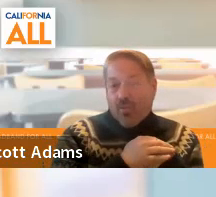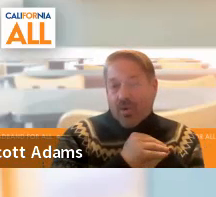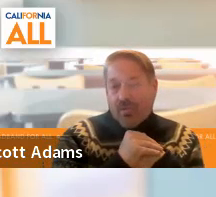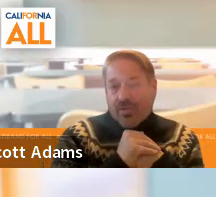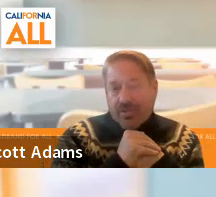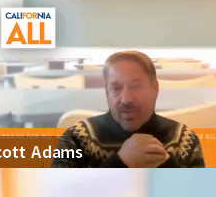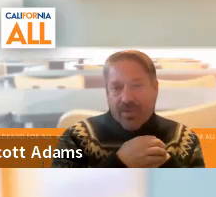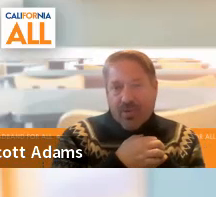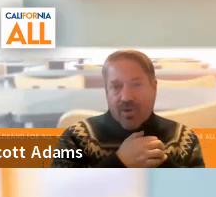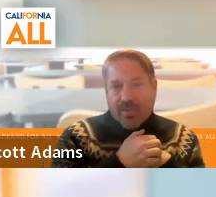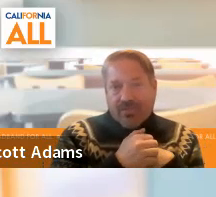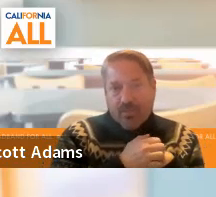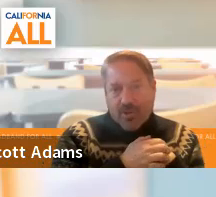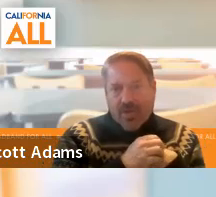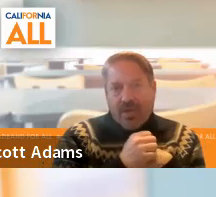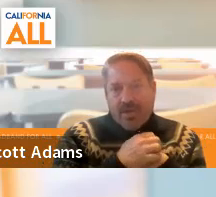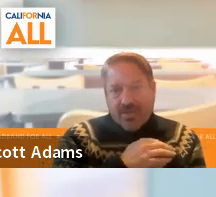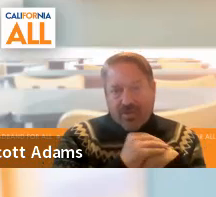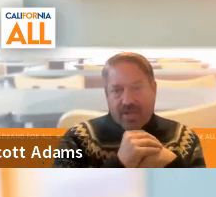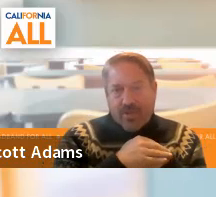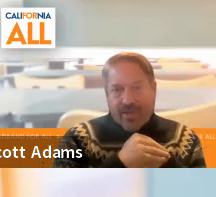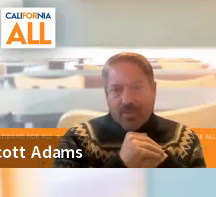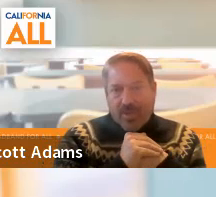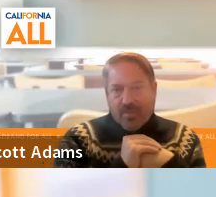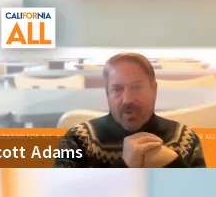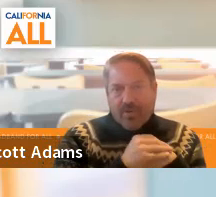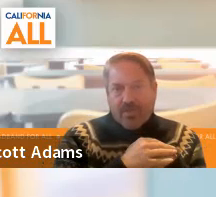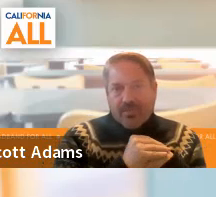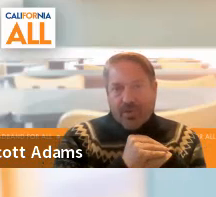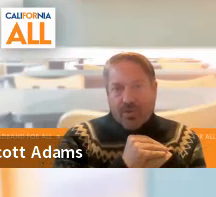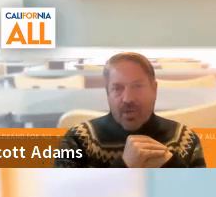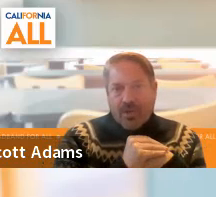specific workforce development requirements in both digital equity in the BEAD program. So,